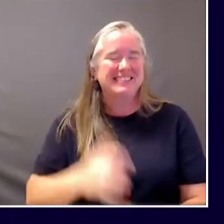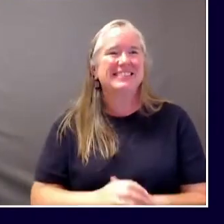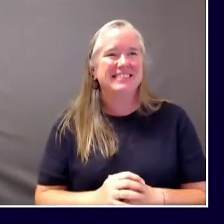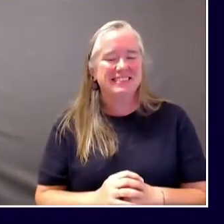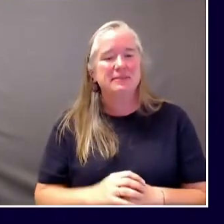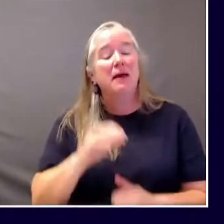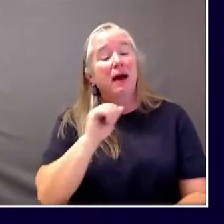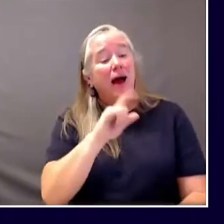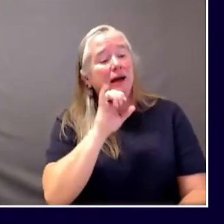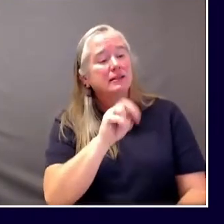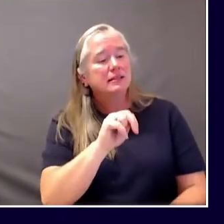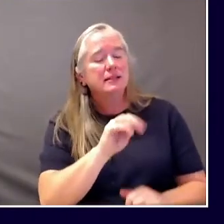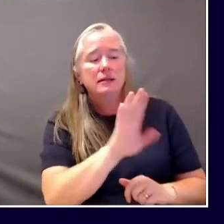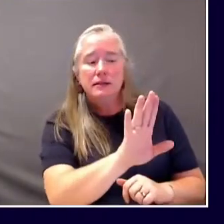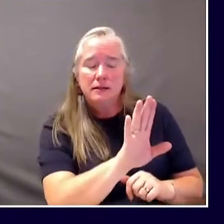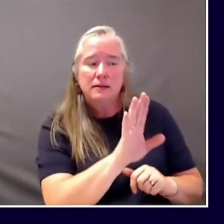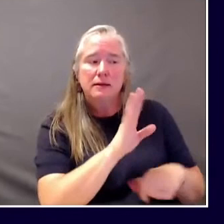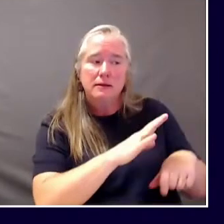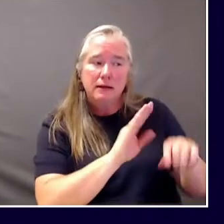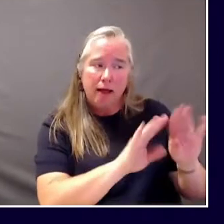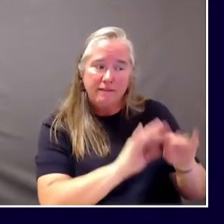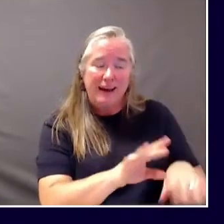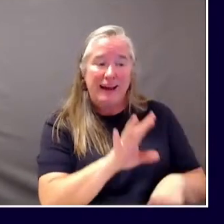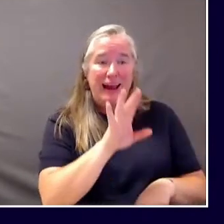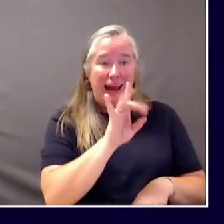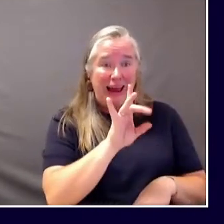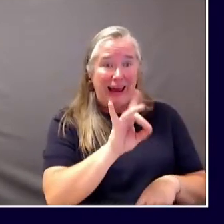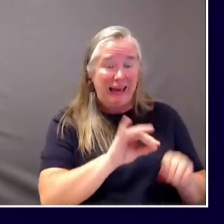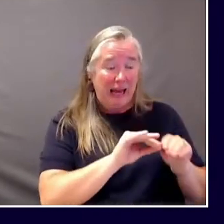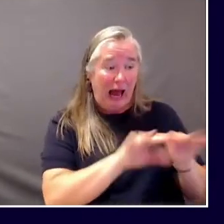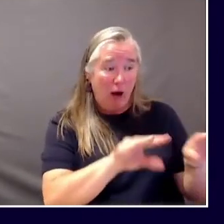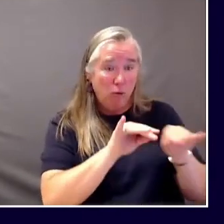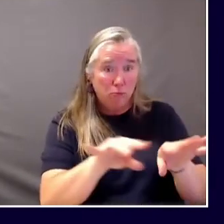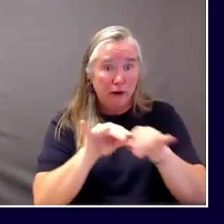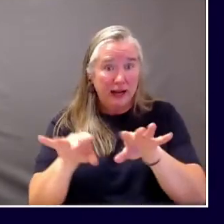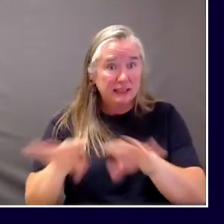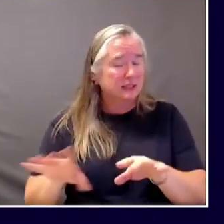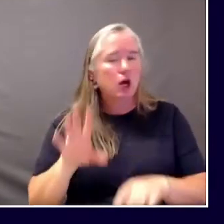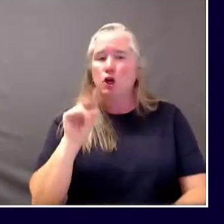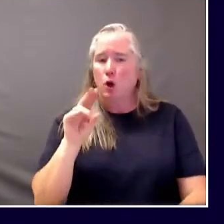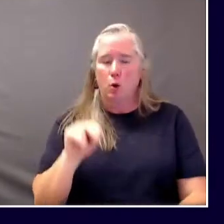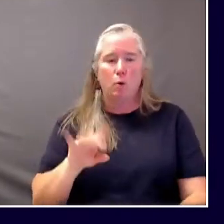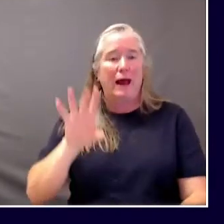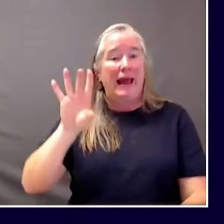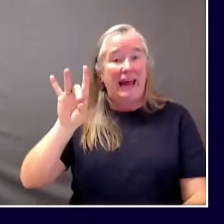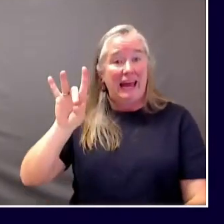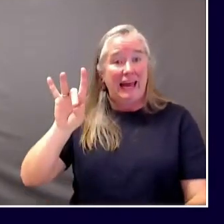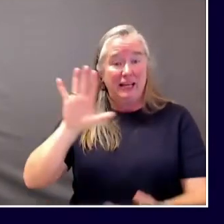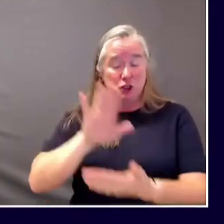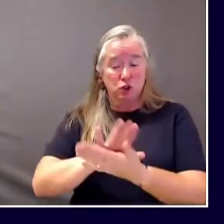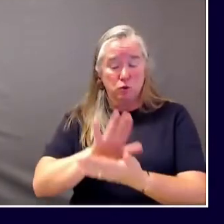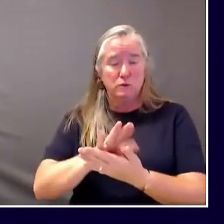eight outbreaks at schools these